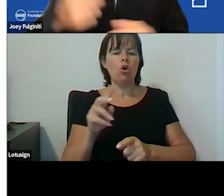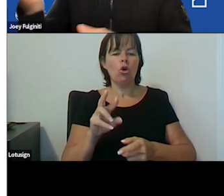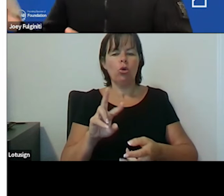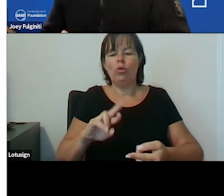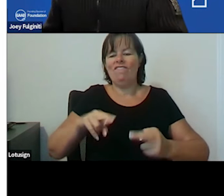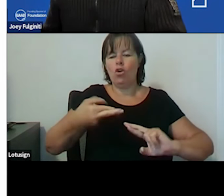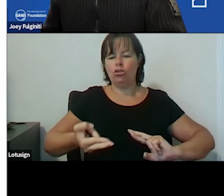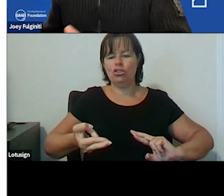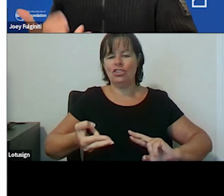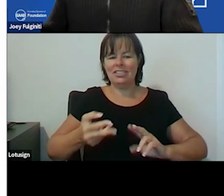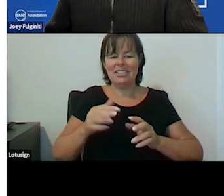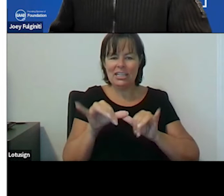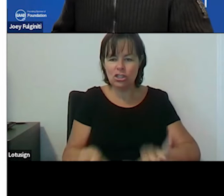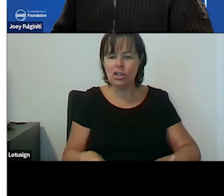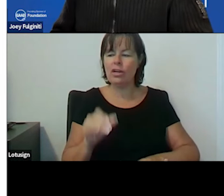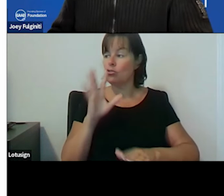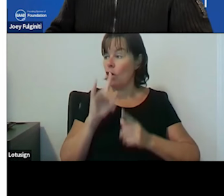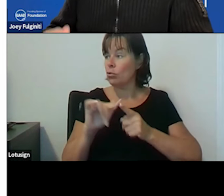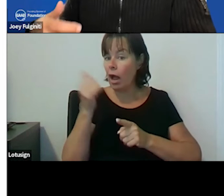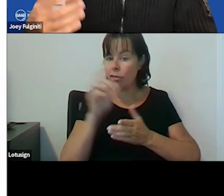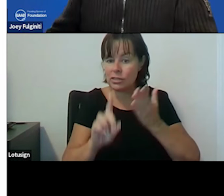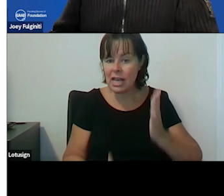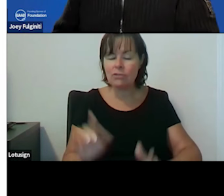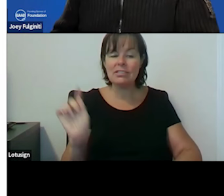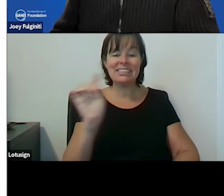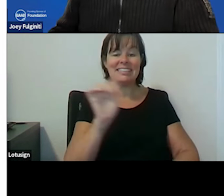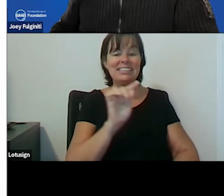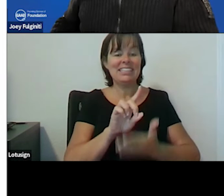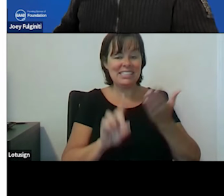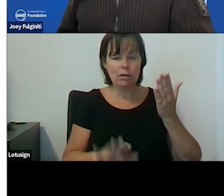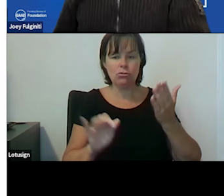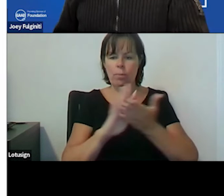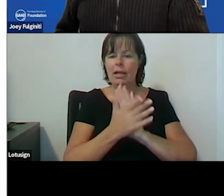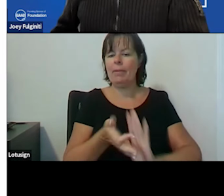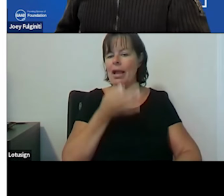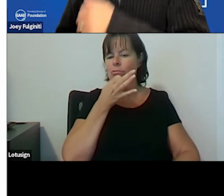talk to other designers the other designers on my team are becoming experts at it now so um